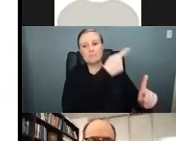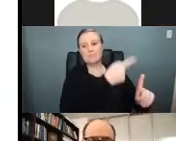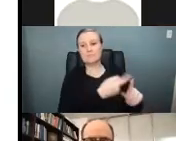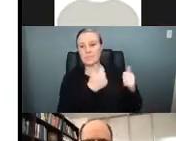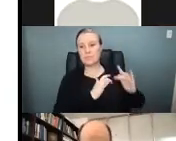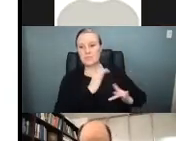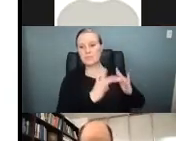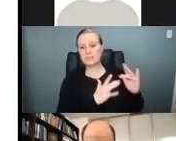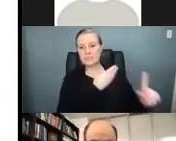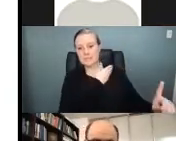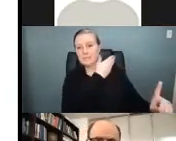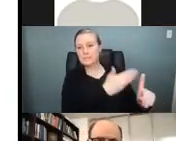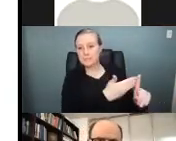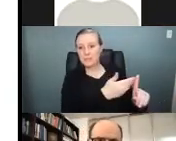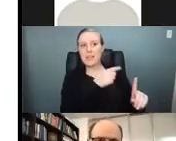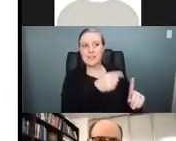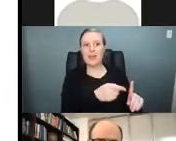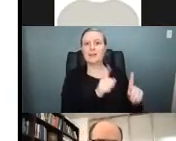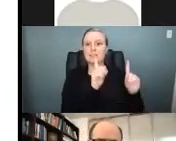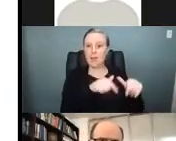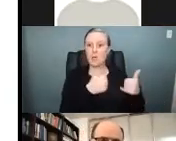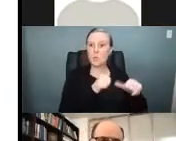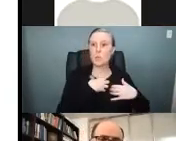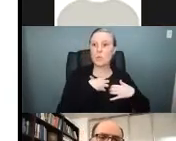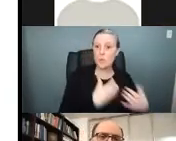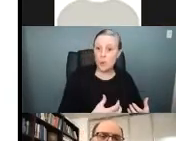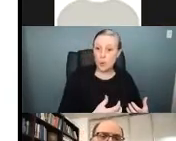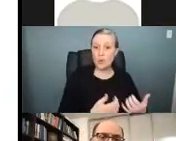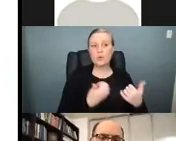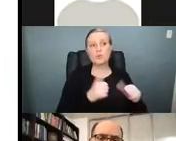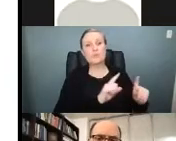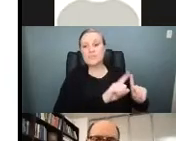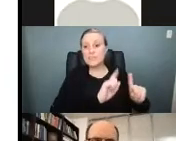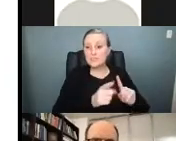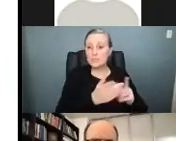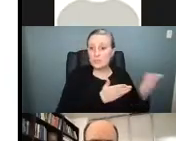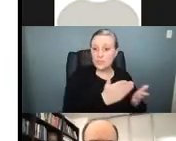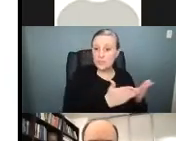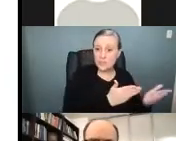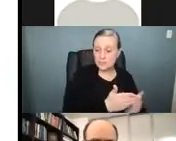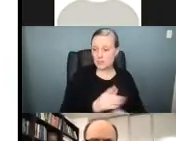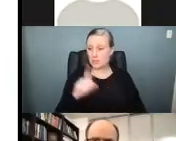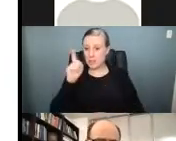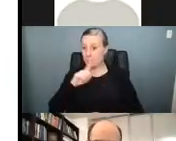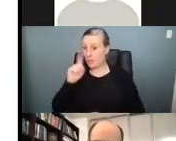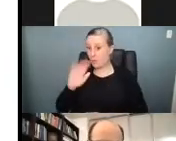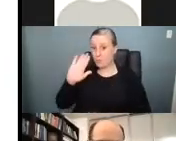to understand what the longer term consequences are, whether the ongoing digital transformation